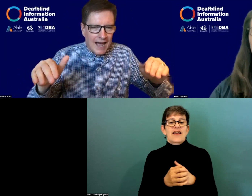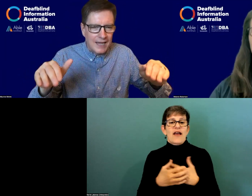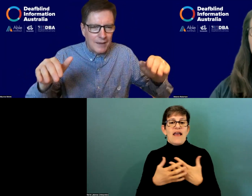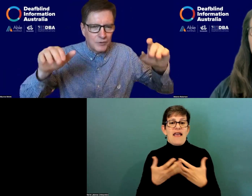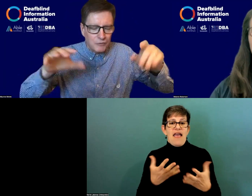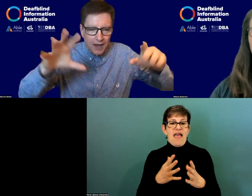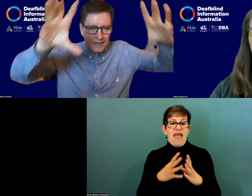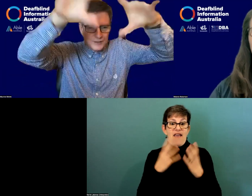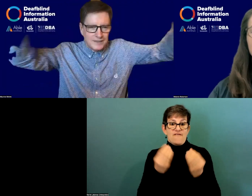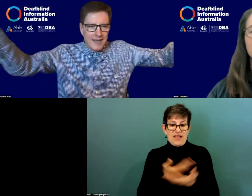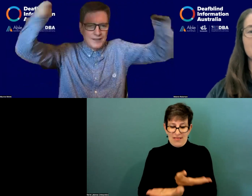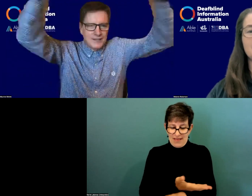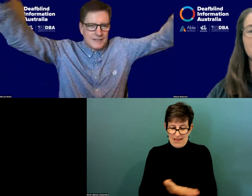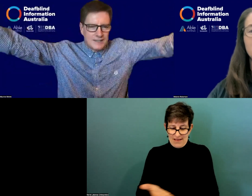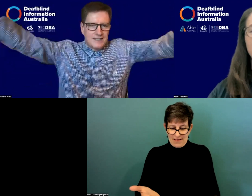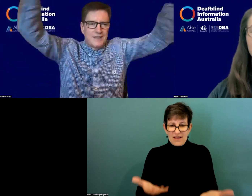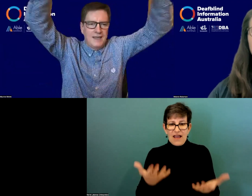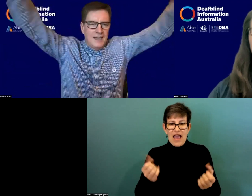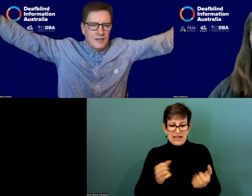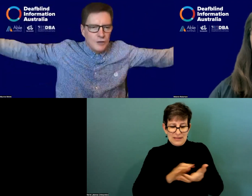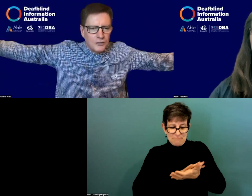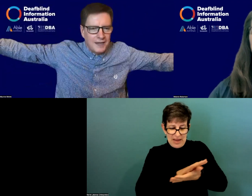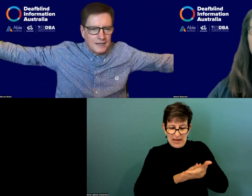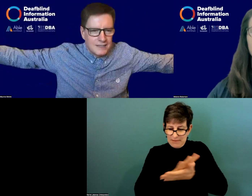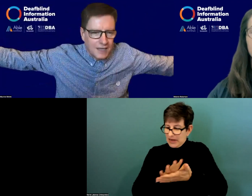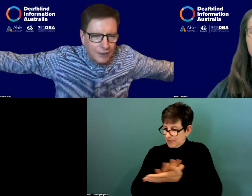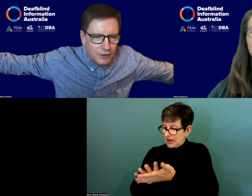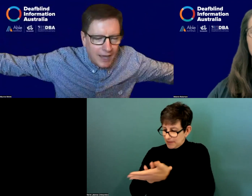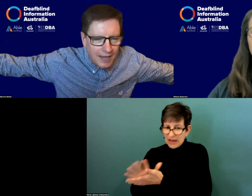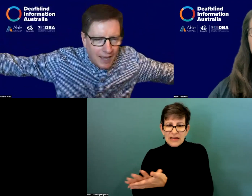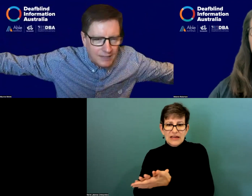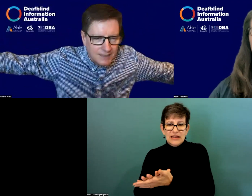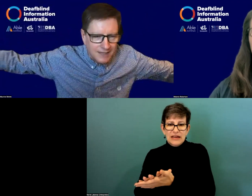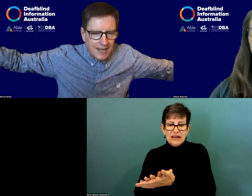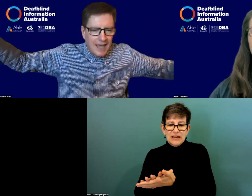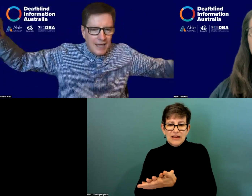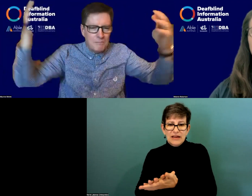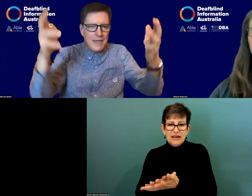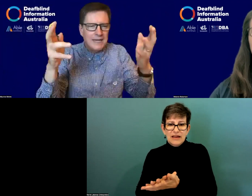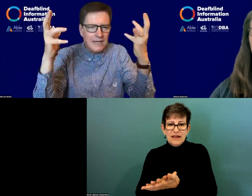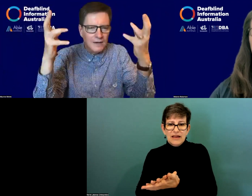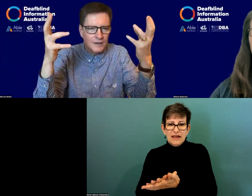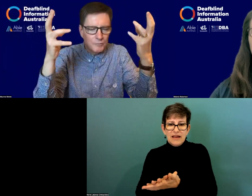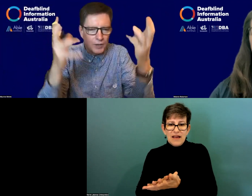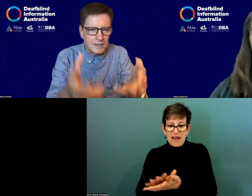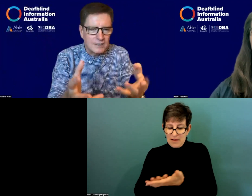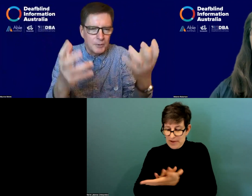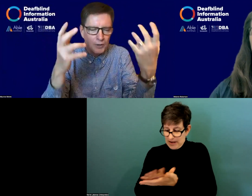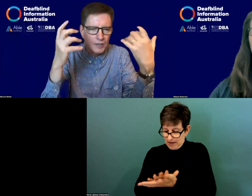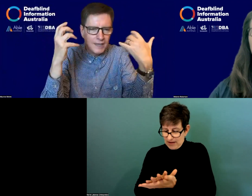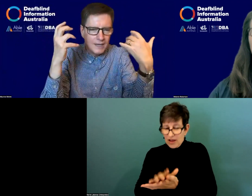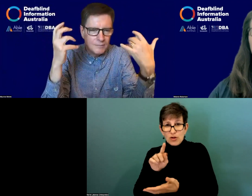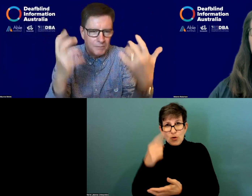I am trying to take this thing that you think is utter chaos and make it predictable and meaningful